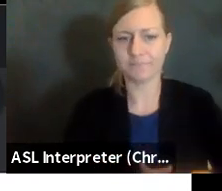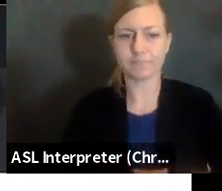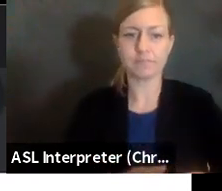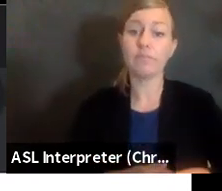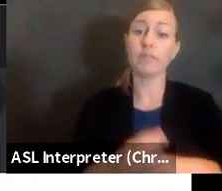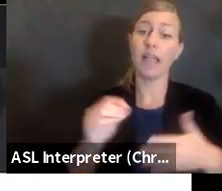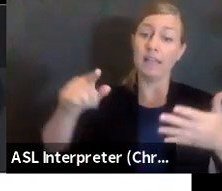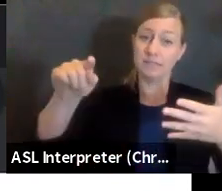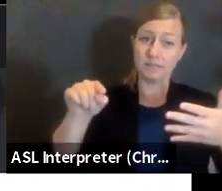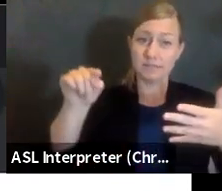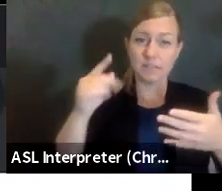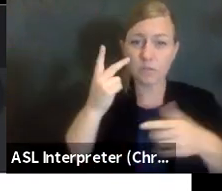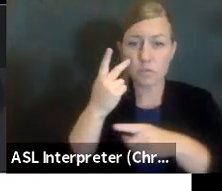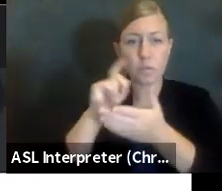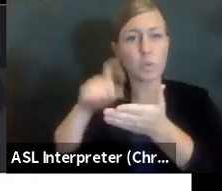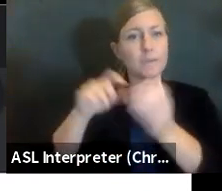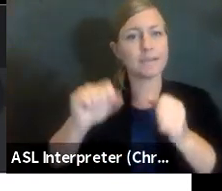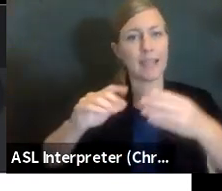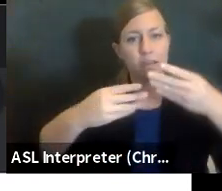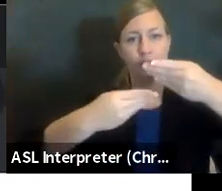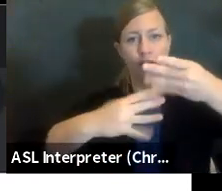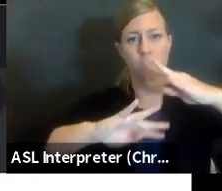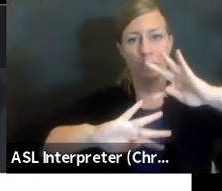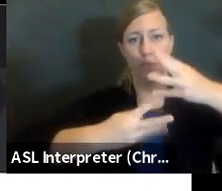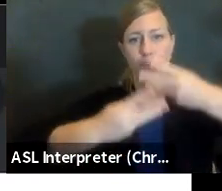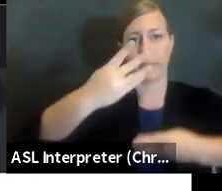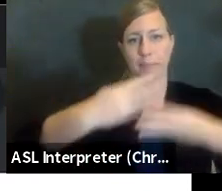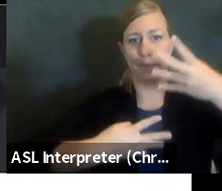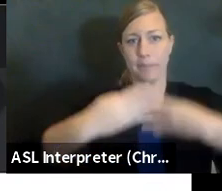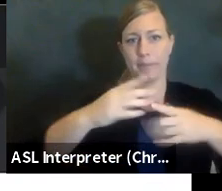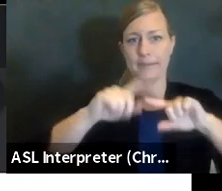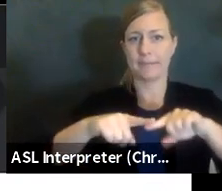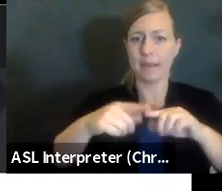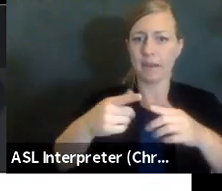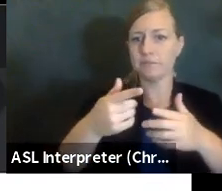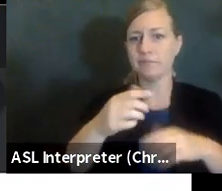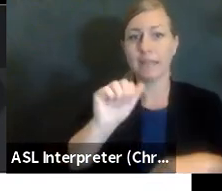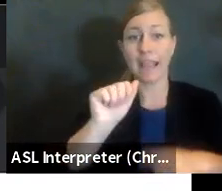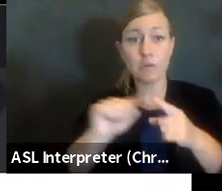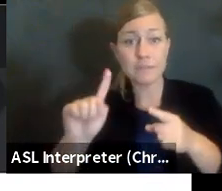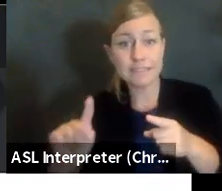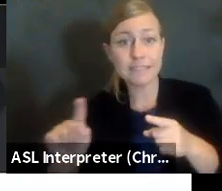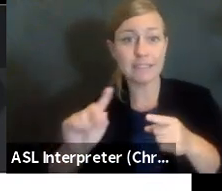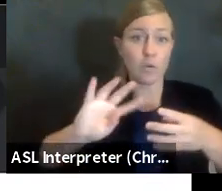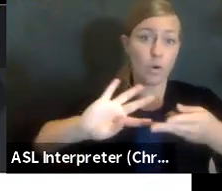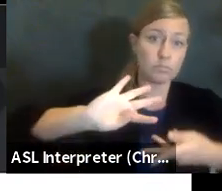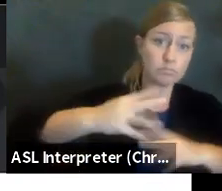ESD 112 - Katherine Livick: And then again, I have my three dots that give me a specific option just for Jeff. If I want to add students, I can also do that from here.